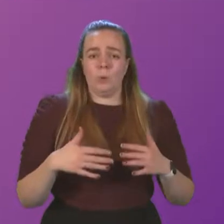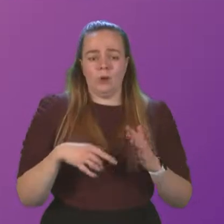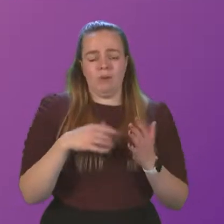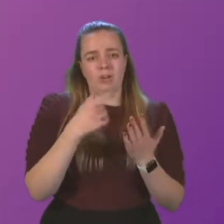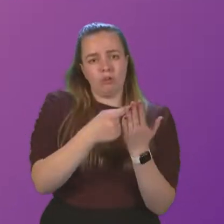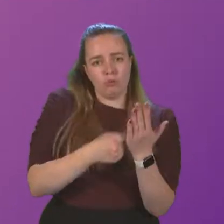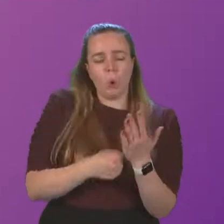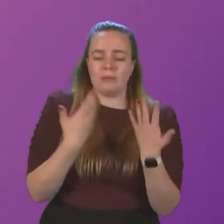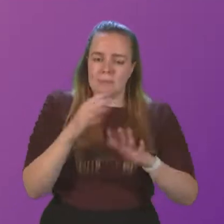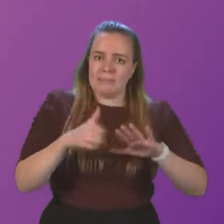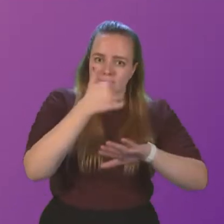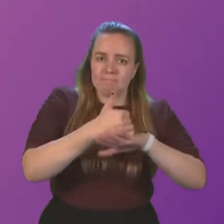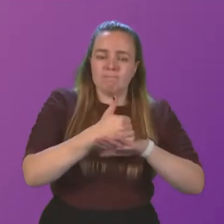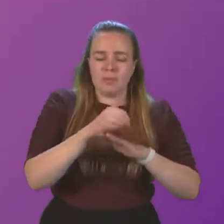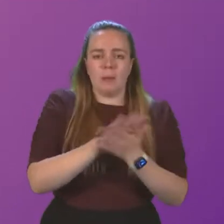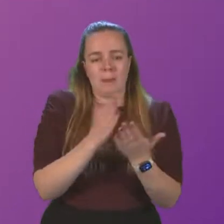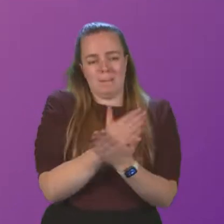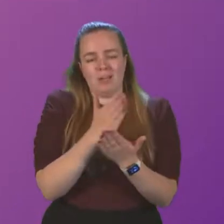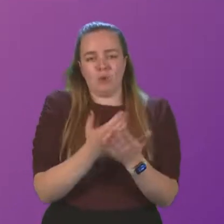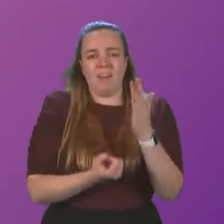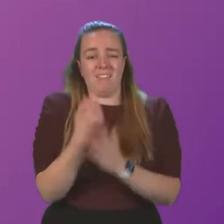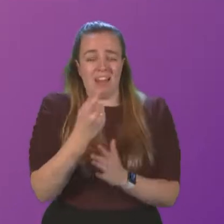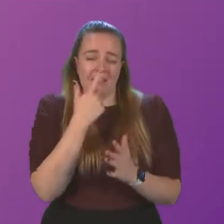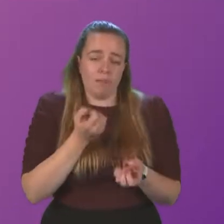has been put in place to ensure that the event can be delivered safely, helping